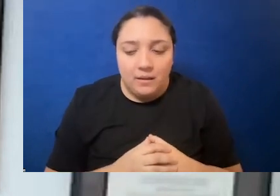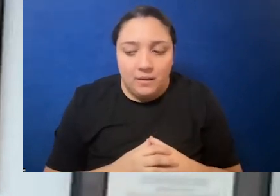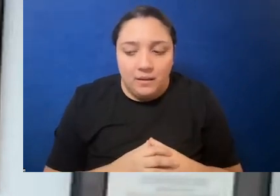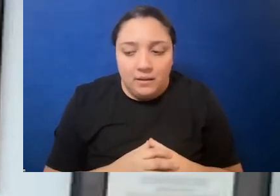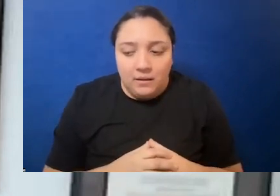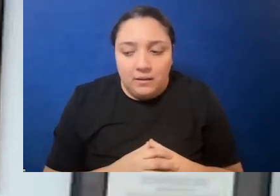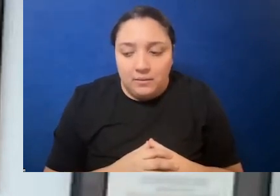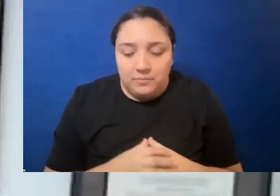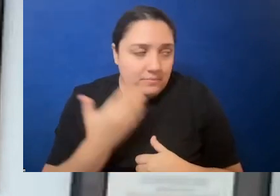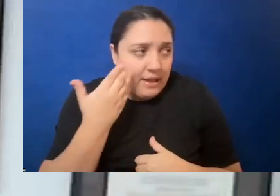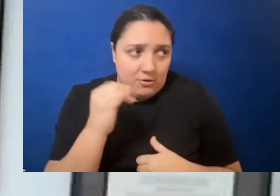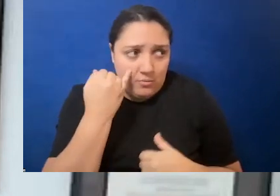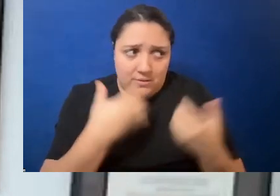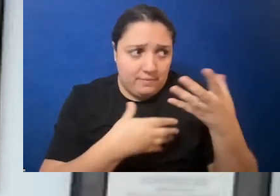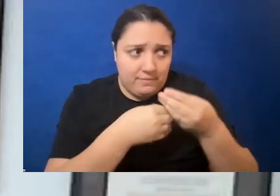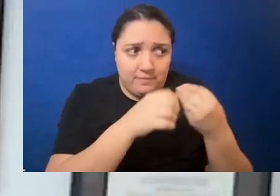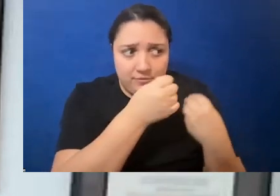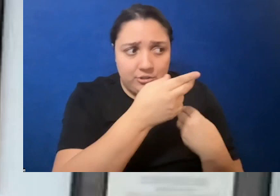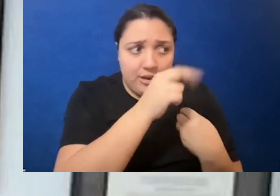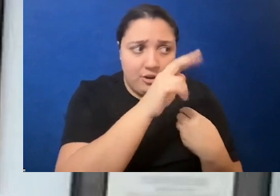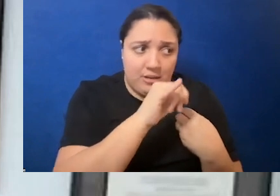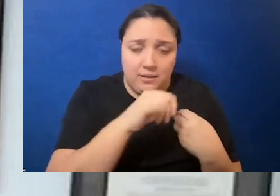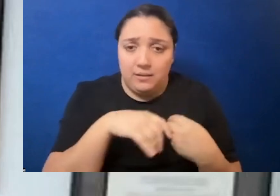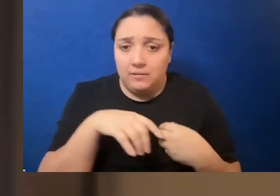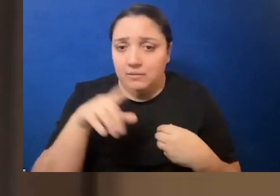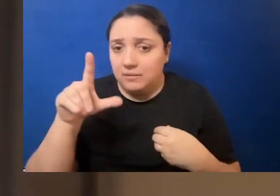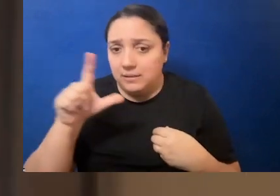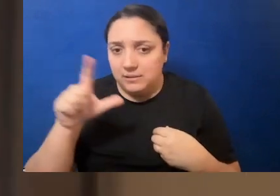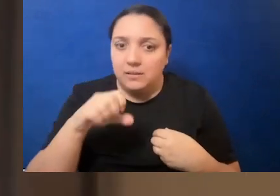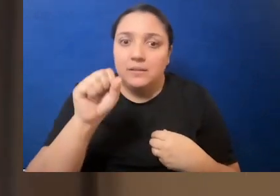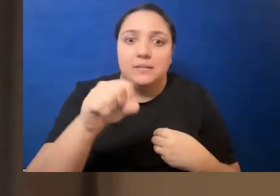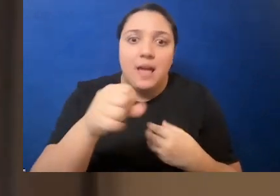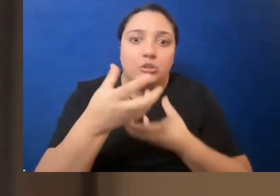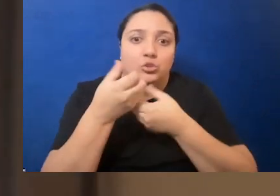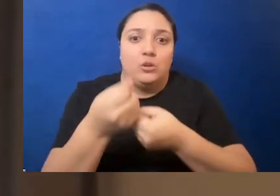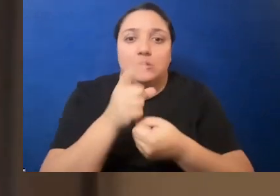TRUST RELATIONSHIP. IT IS NOT EASY AT ALL. TRUST IS REALLY IMPORTANT.